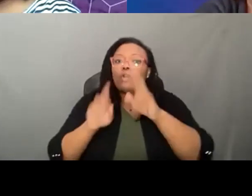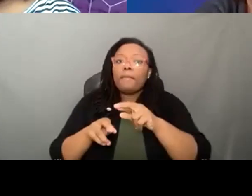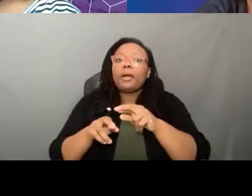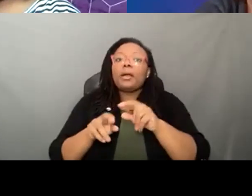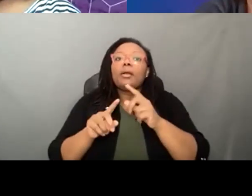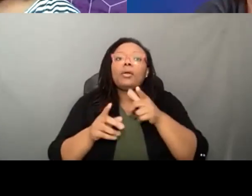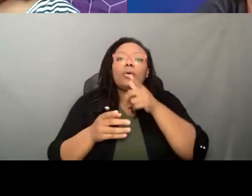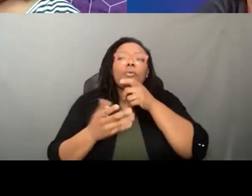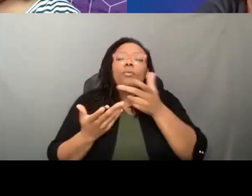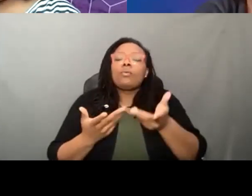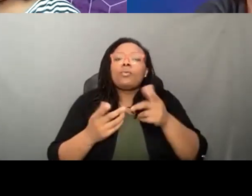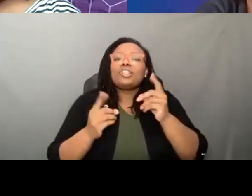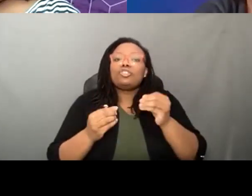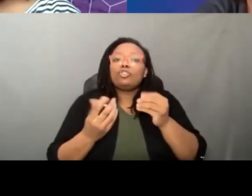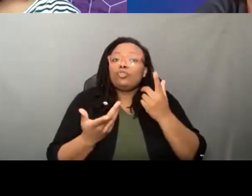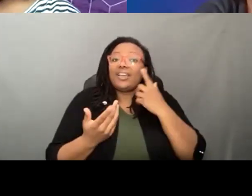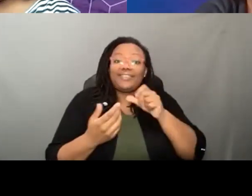What should they do if they're not successful?